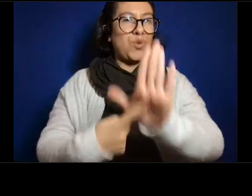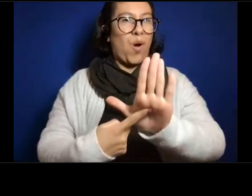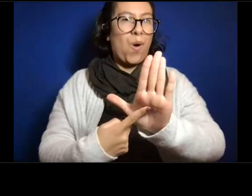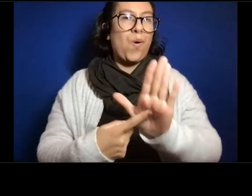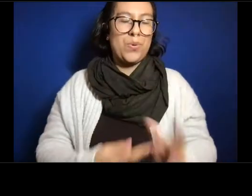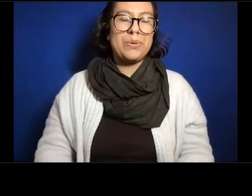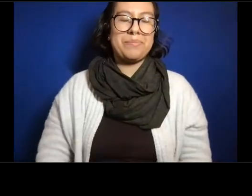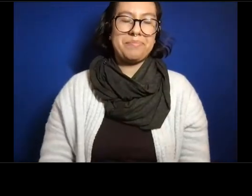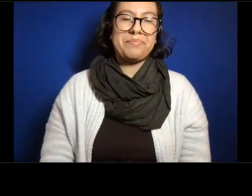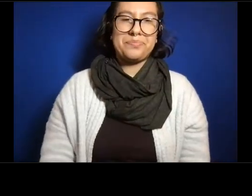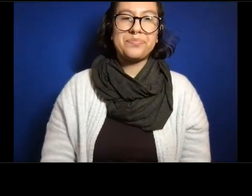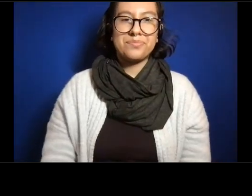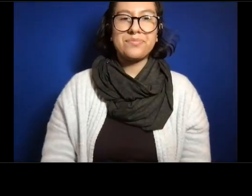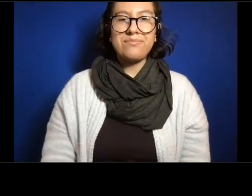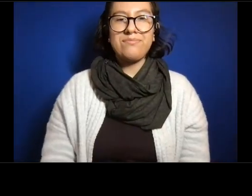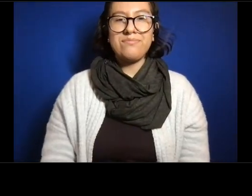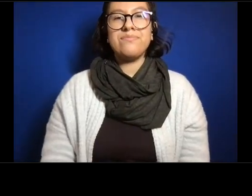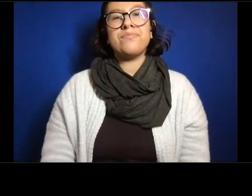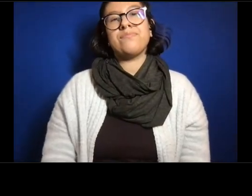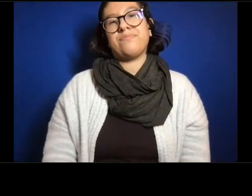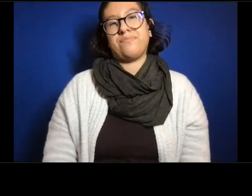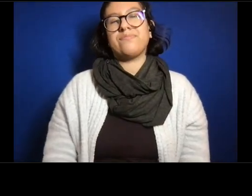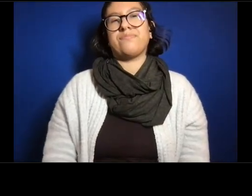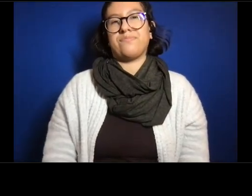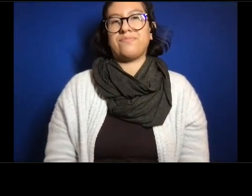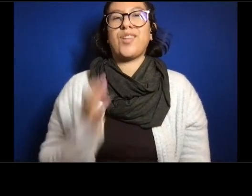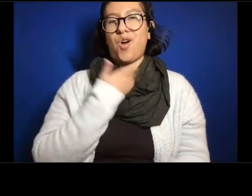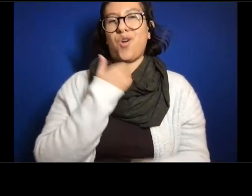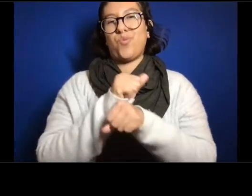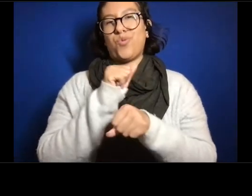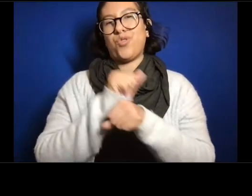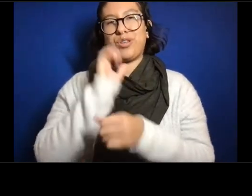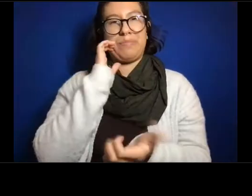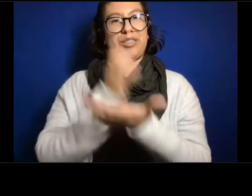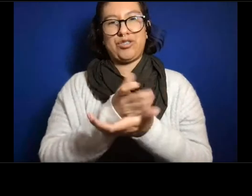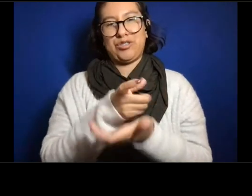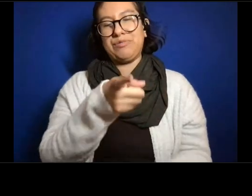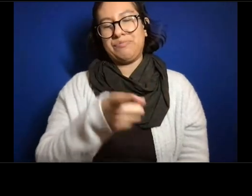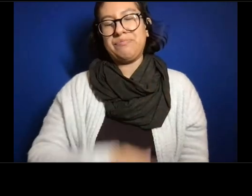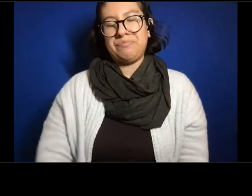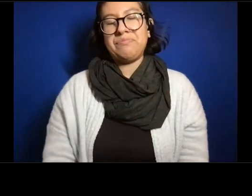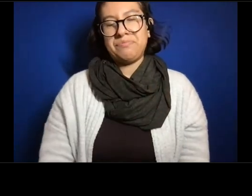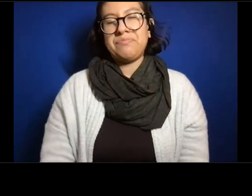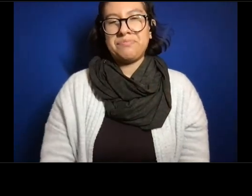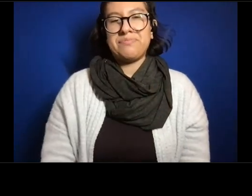really quick and just show you that picture of, a picture of a local picture I guess it's how I would say it.